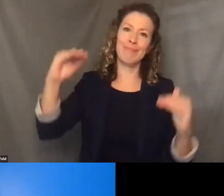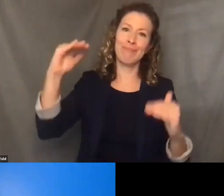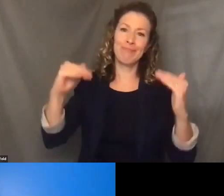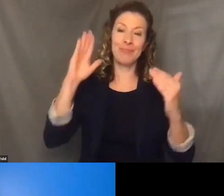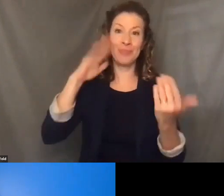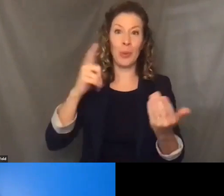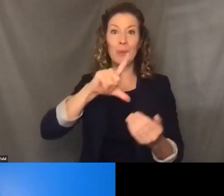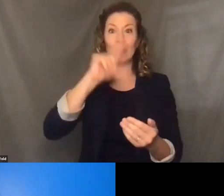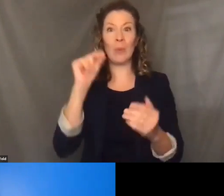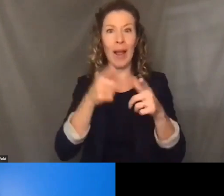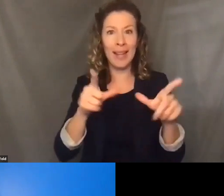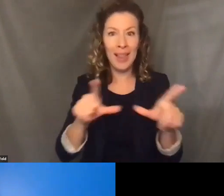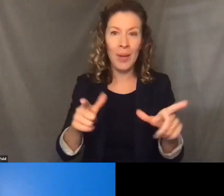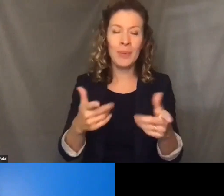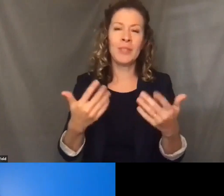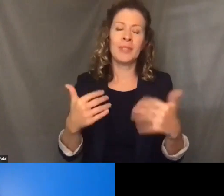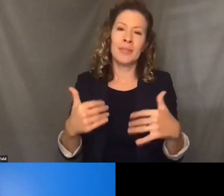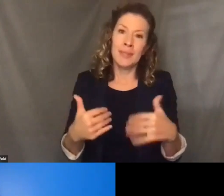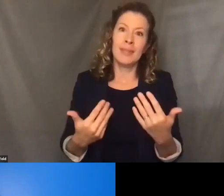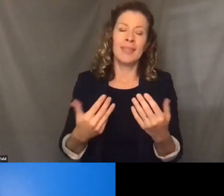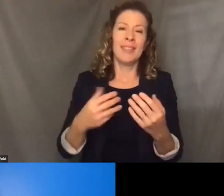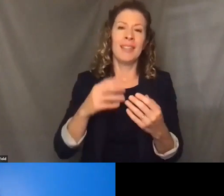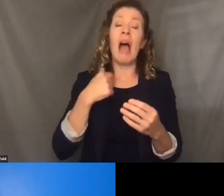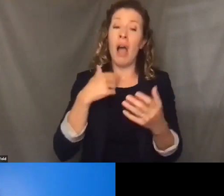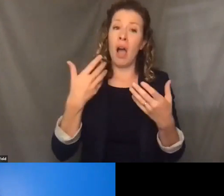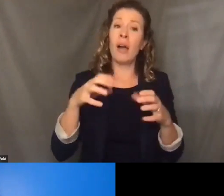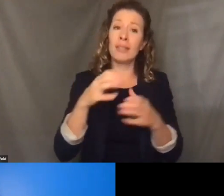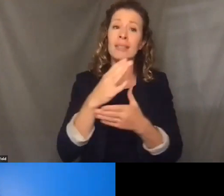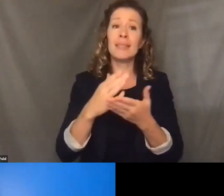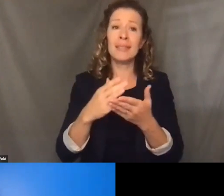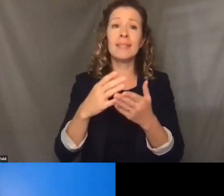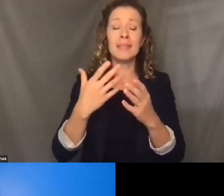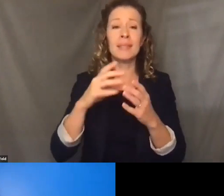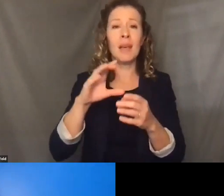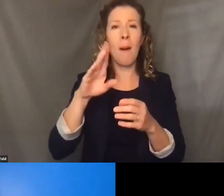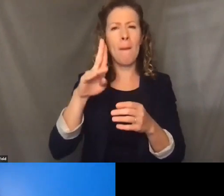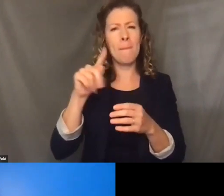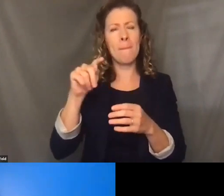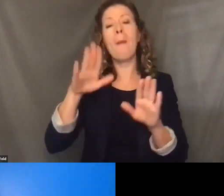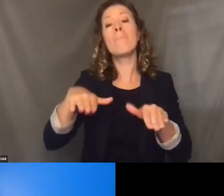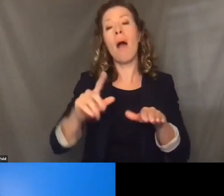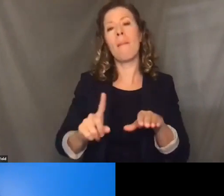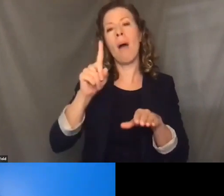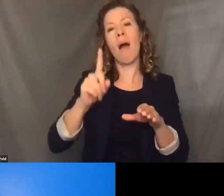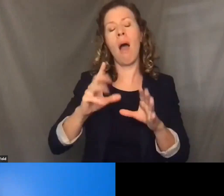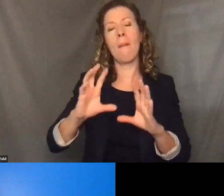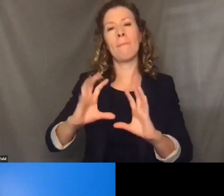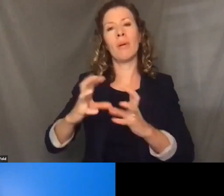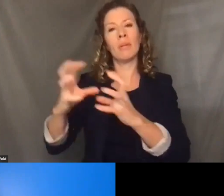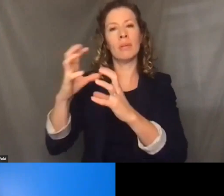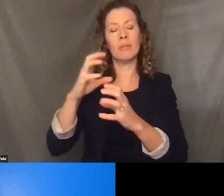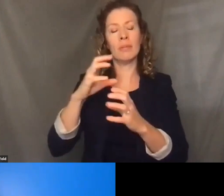and also i've done actually even some bottom up clustering of symmetric classes and it's such